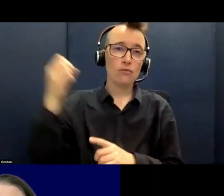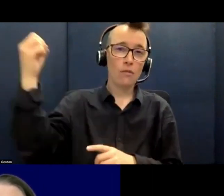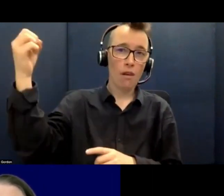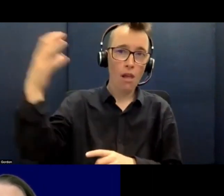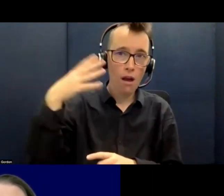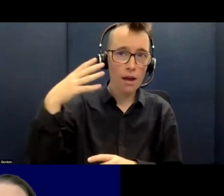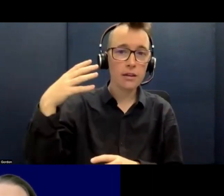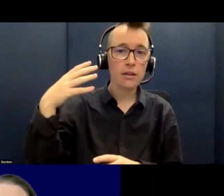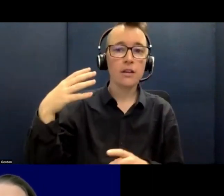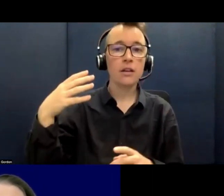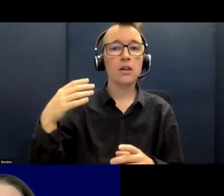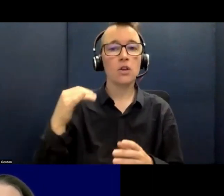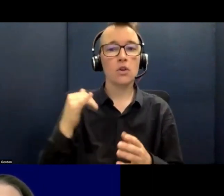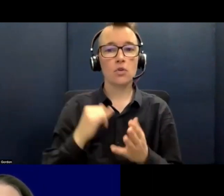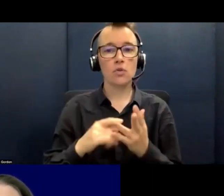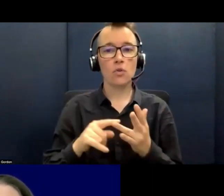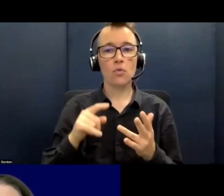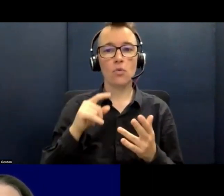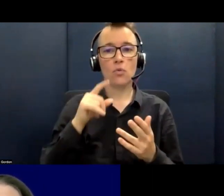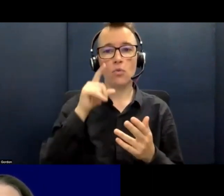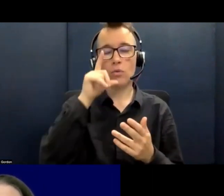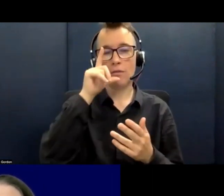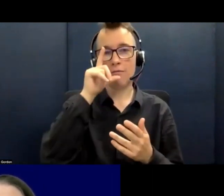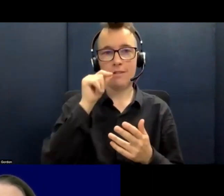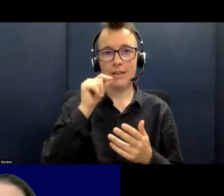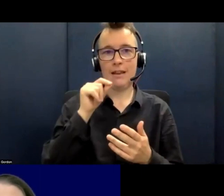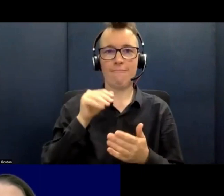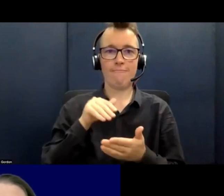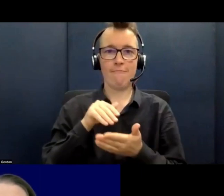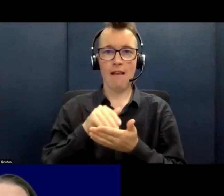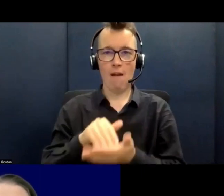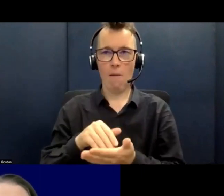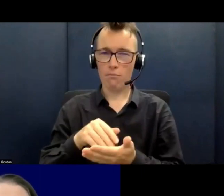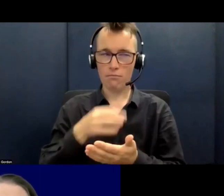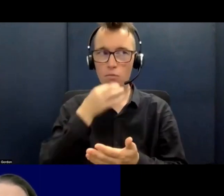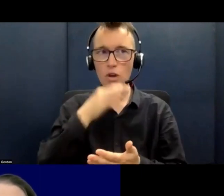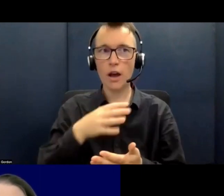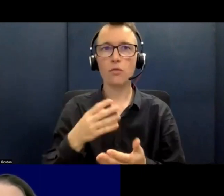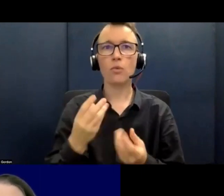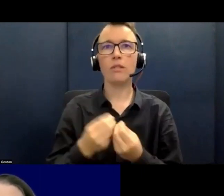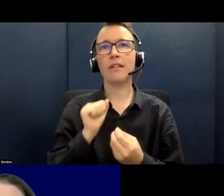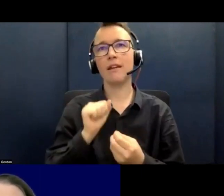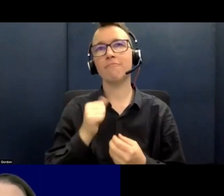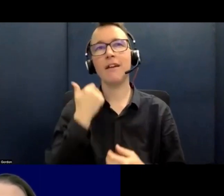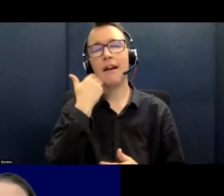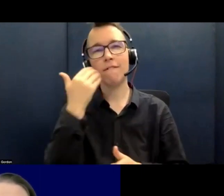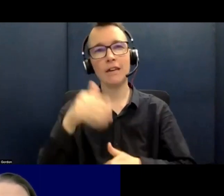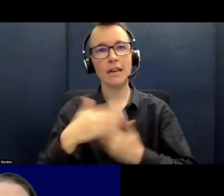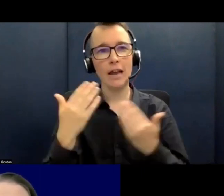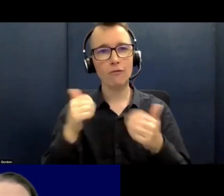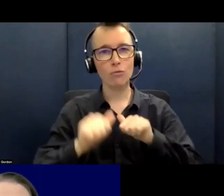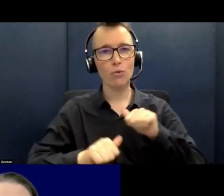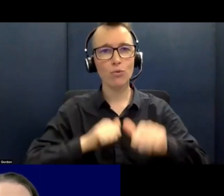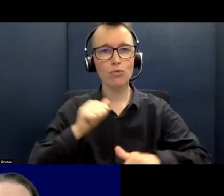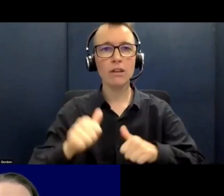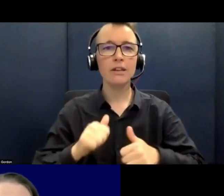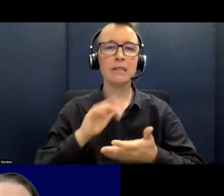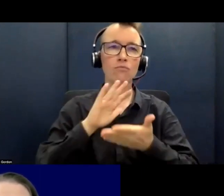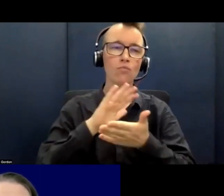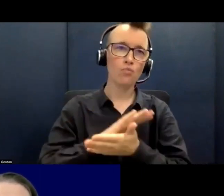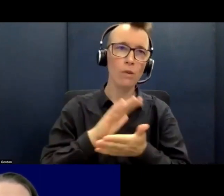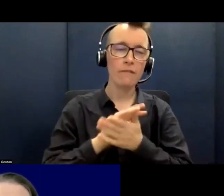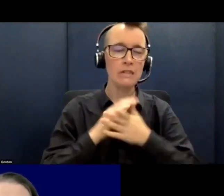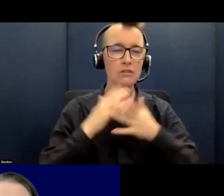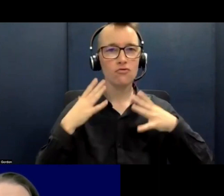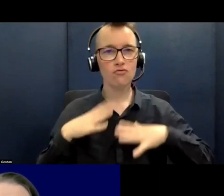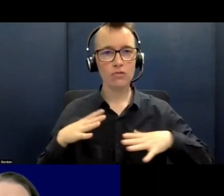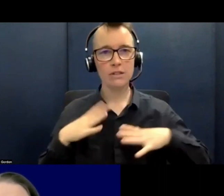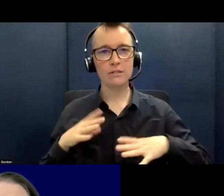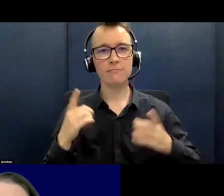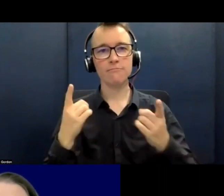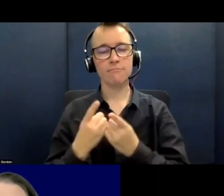with daily routines and it could potentially be used in some way for that child. It also depends